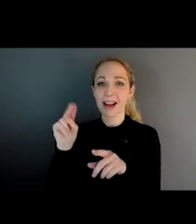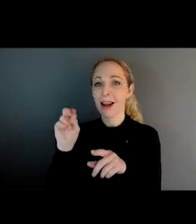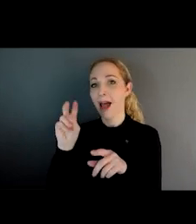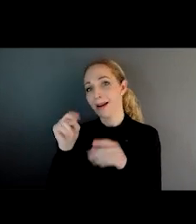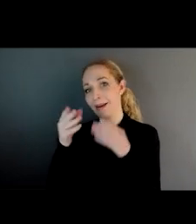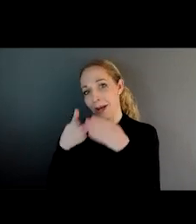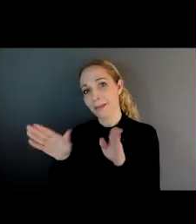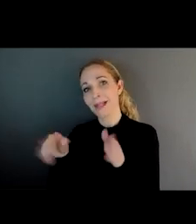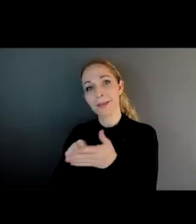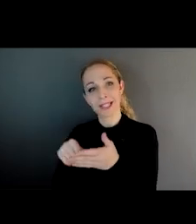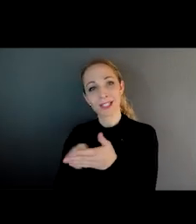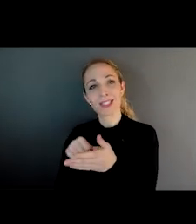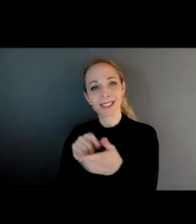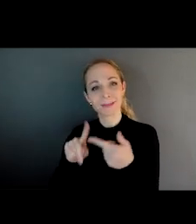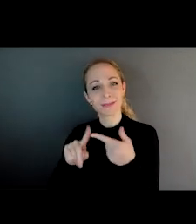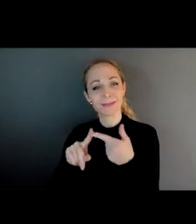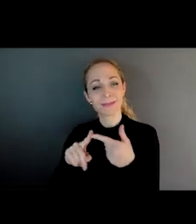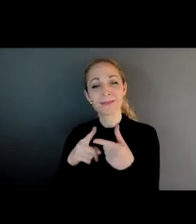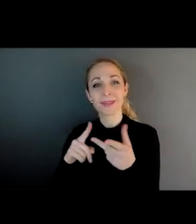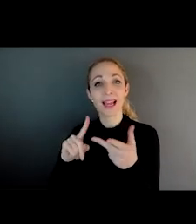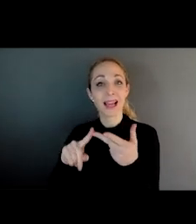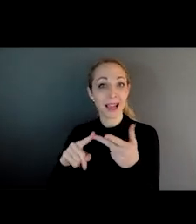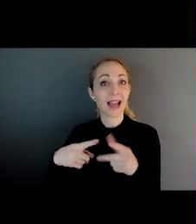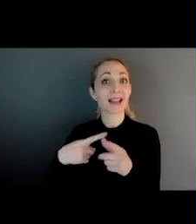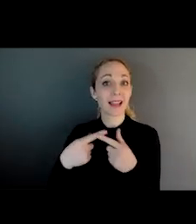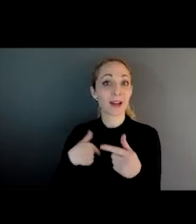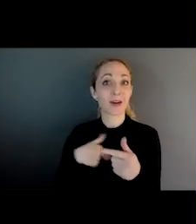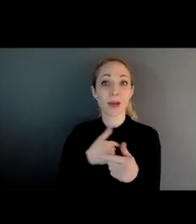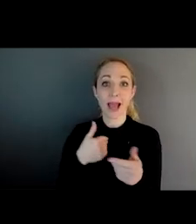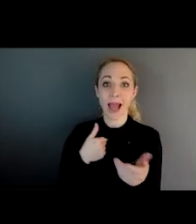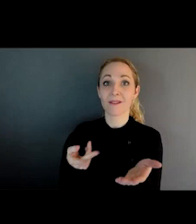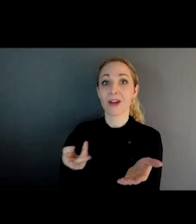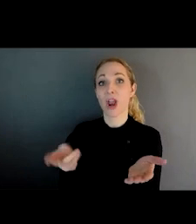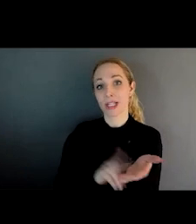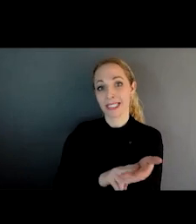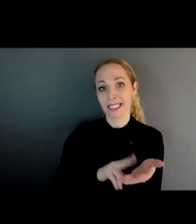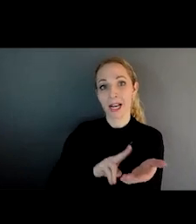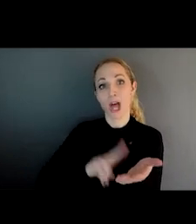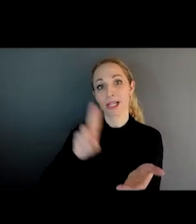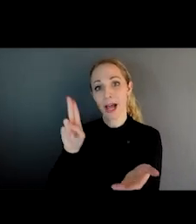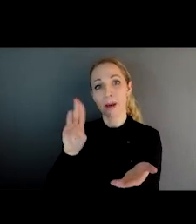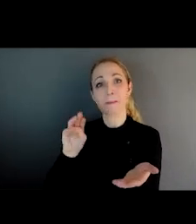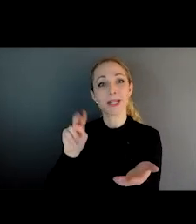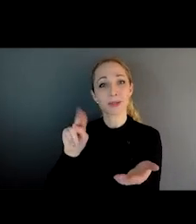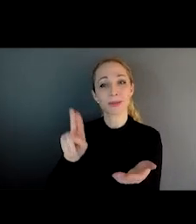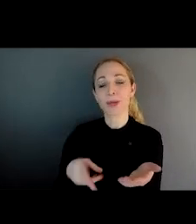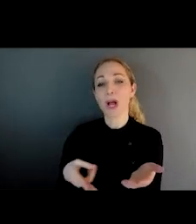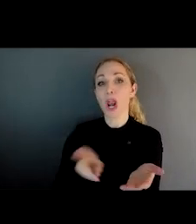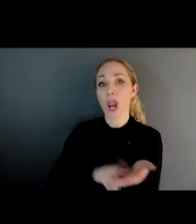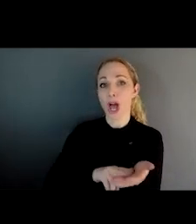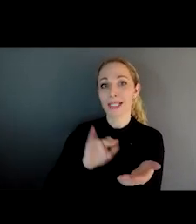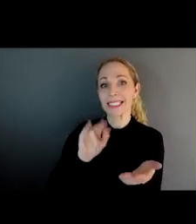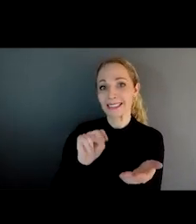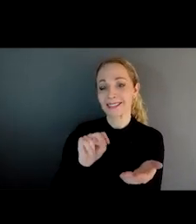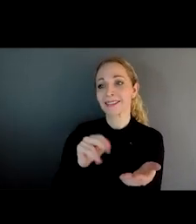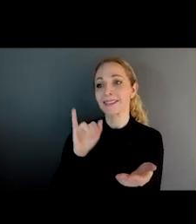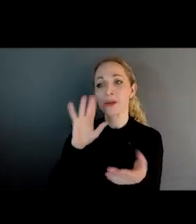AND THEN WE HAVE THE LOGGED IN AND LOGGED OUT MENU. THE LOGGED OUT MENU LINKS TO THAT --